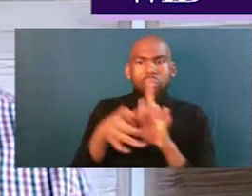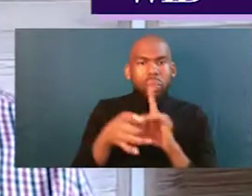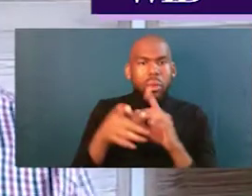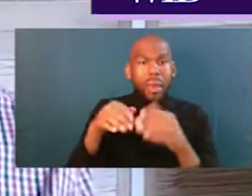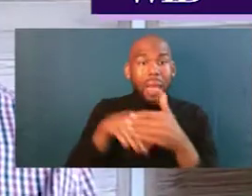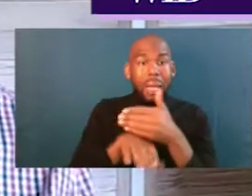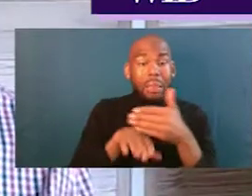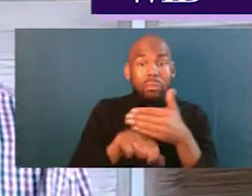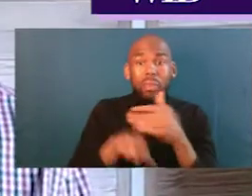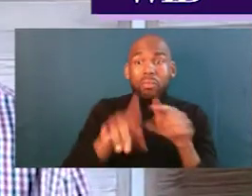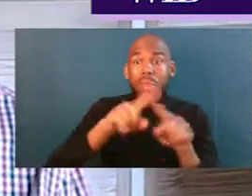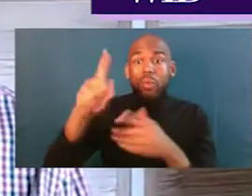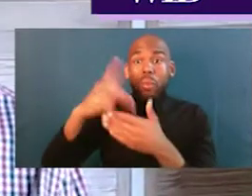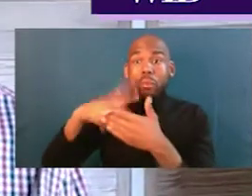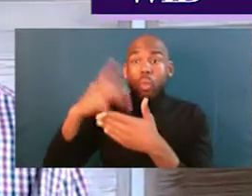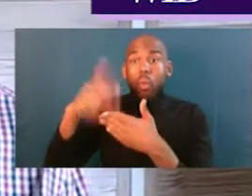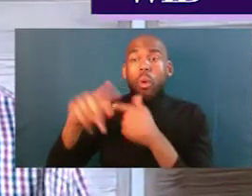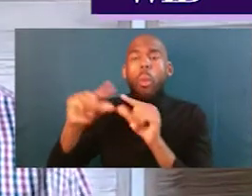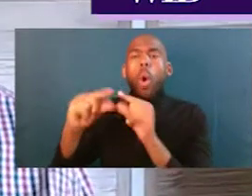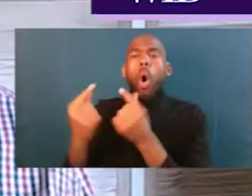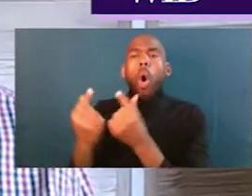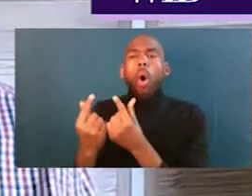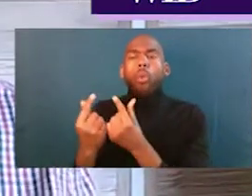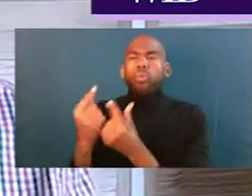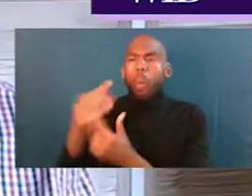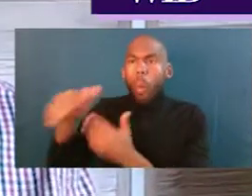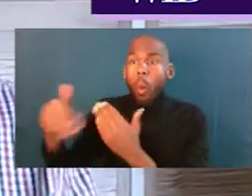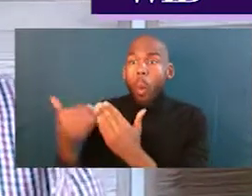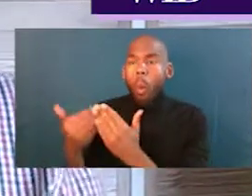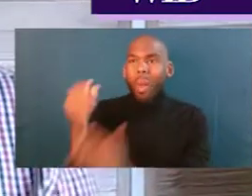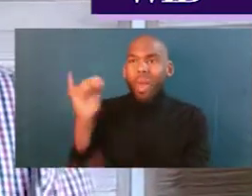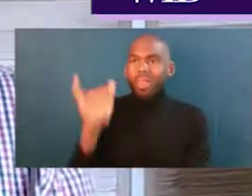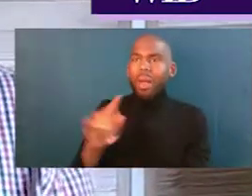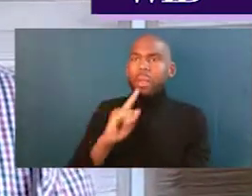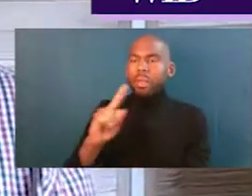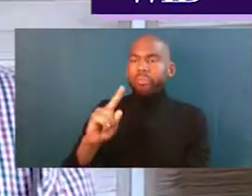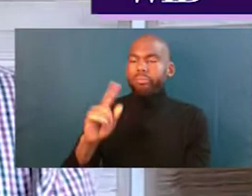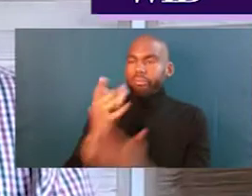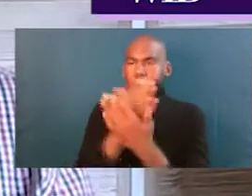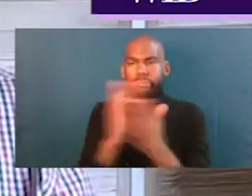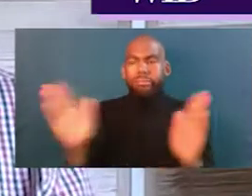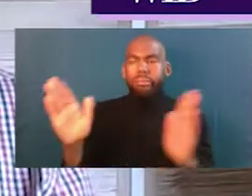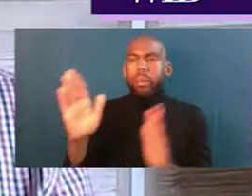We have our group accessibility program, which is essentially our corporatewide program looking